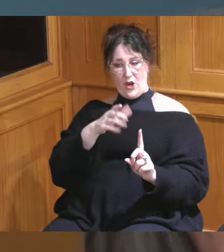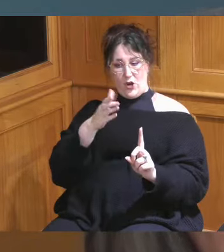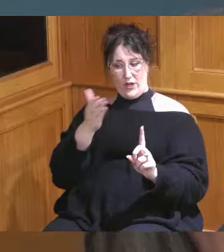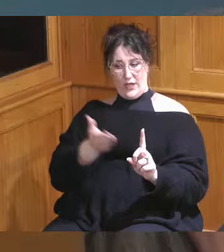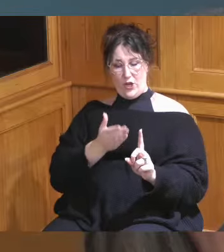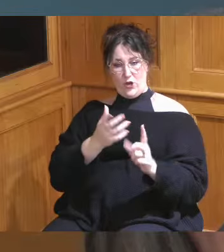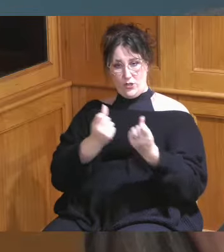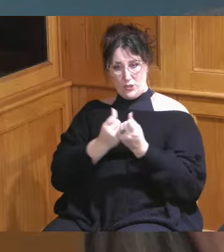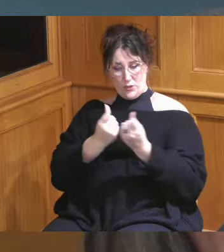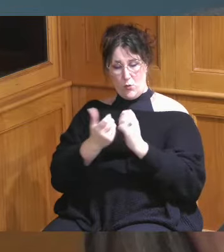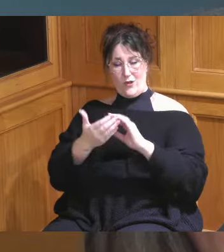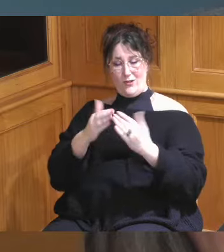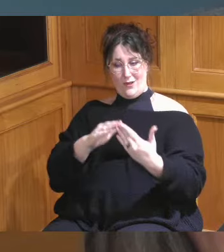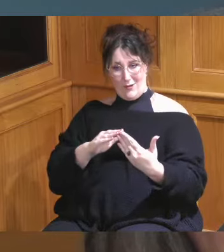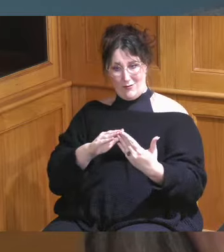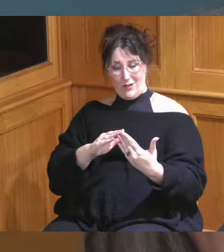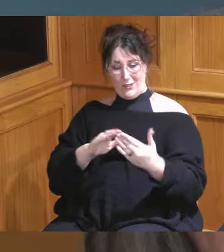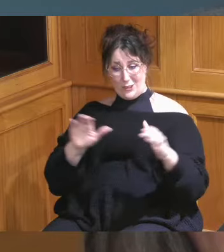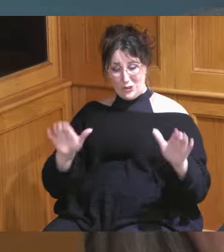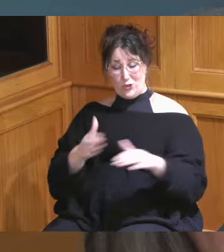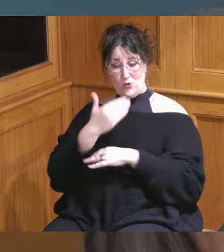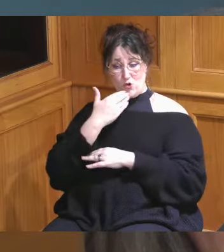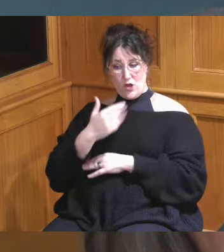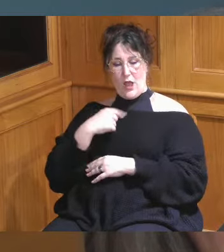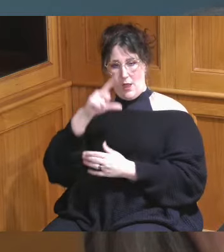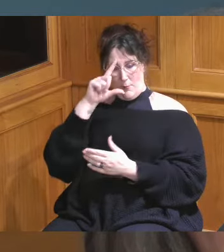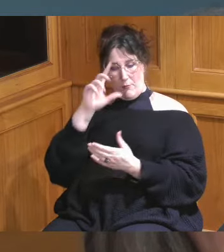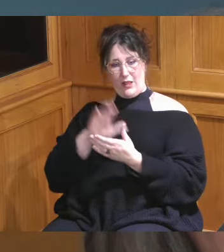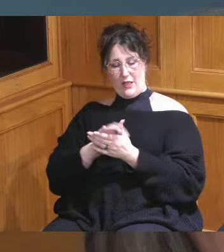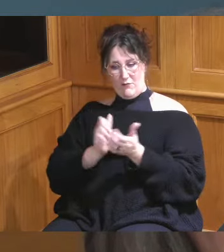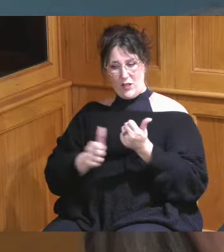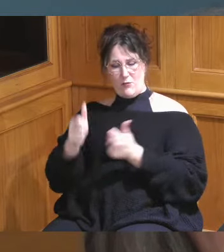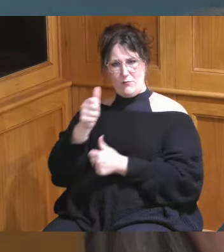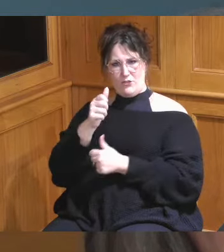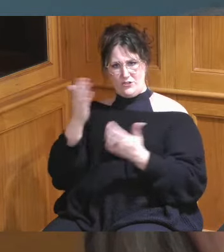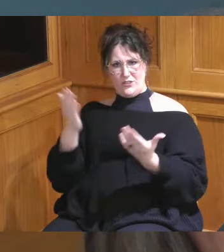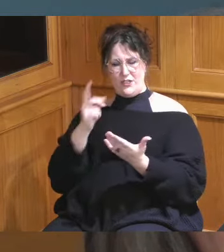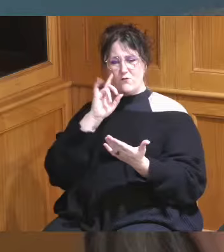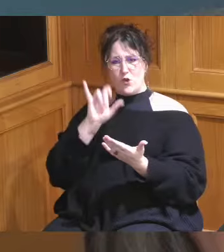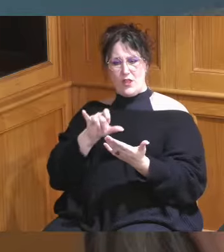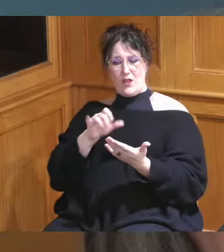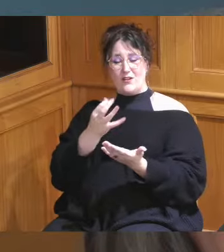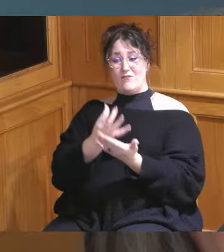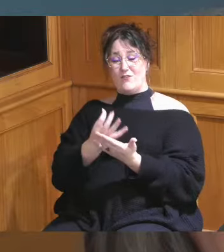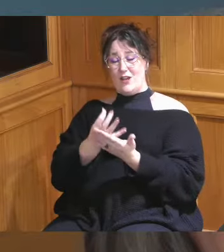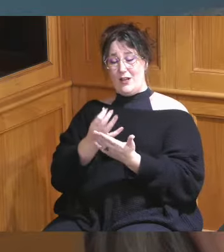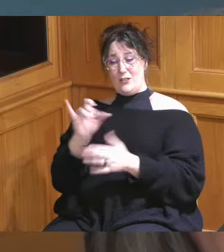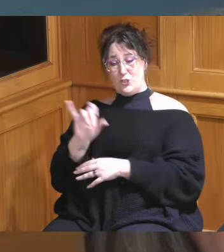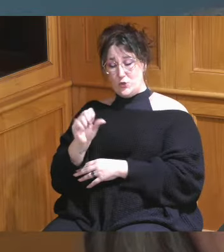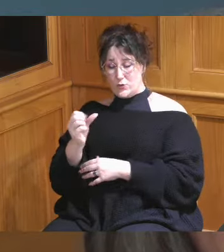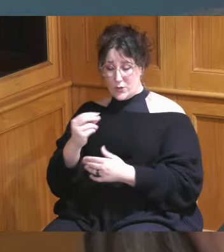county and I truly believe Administration is there for that and and also finance. So I appreciate you